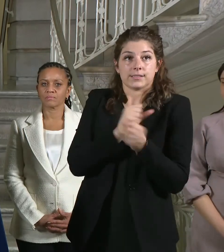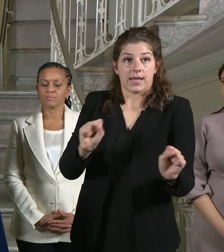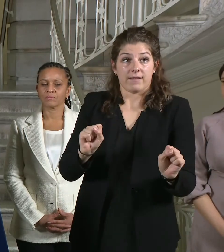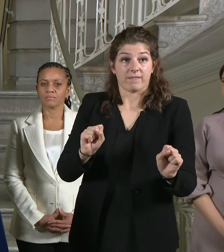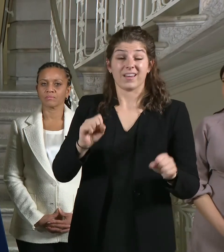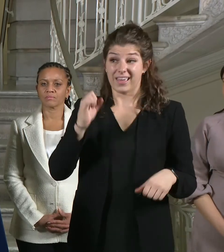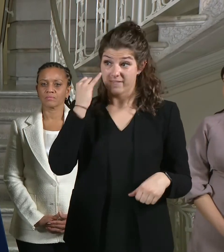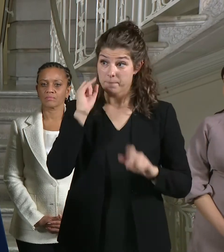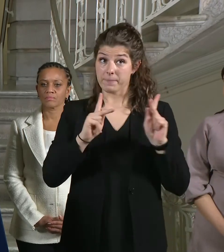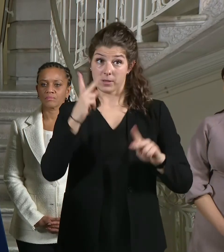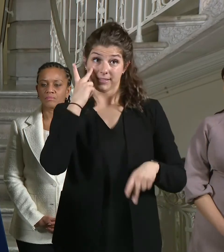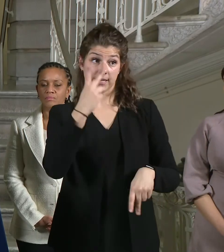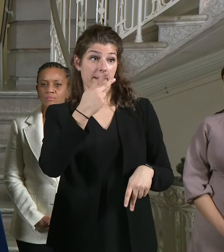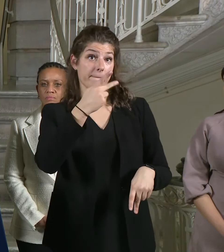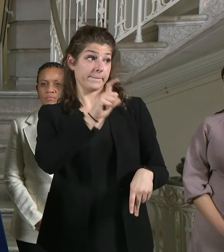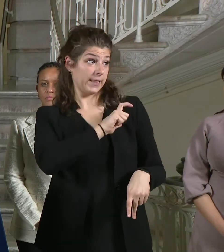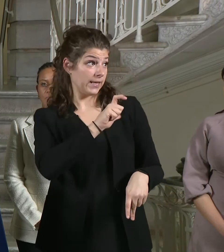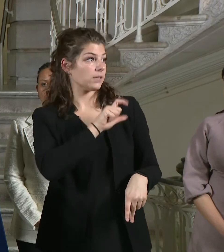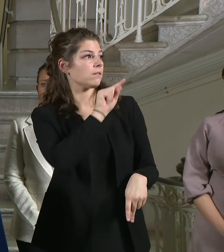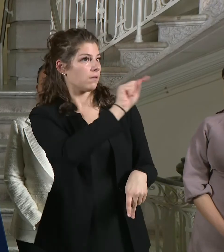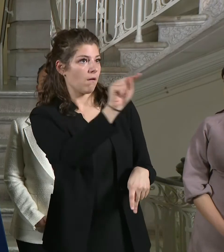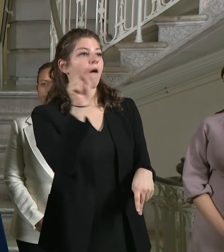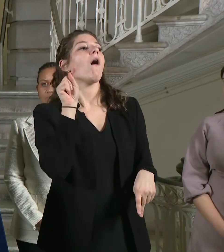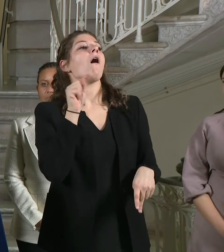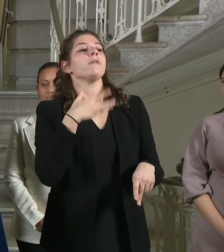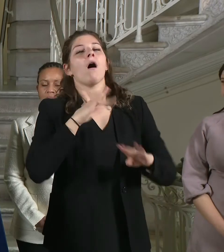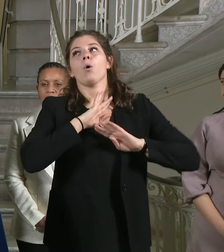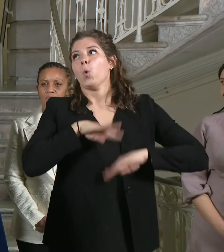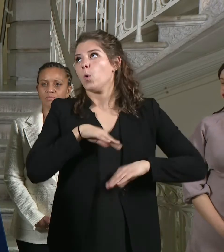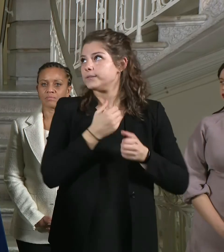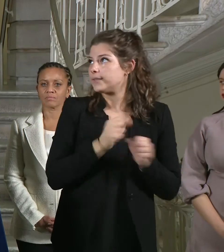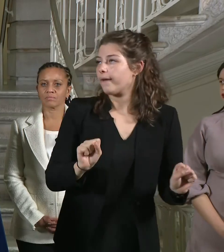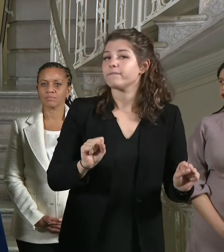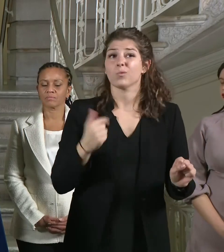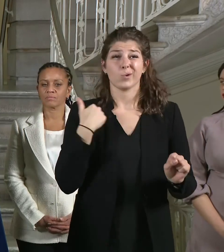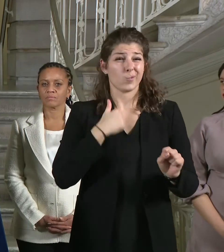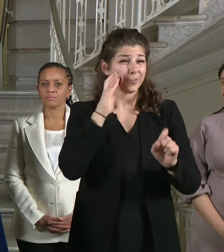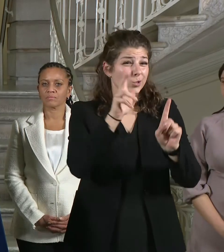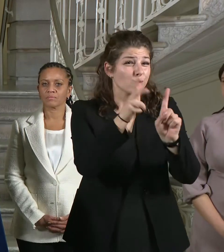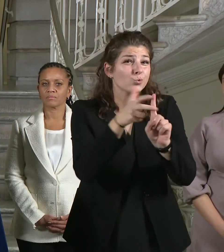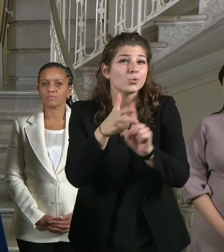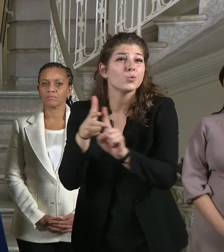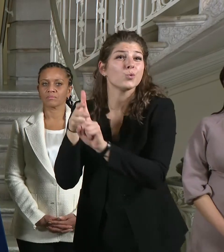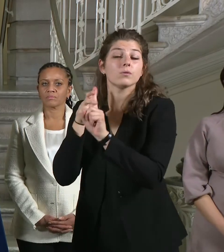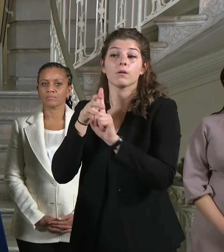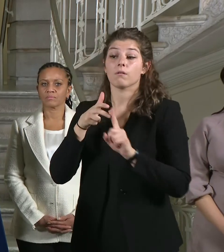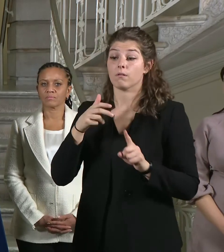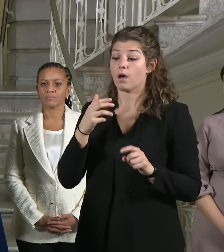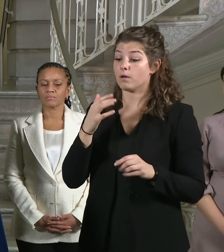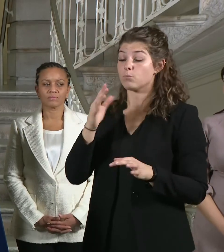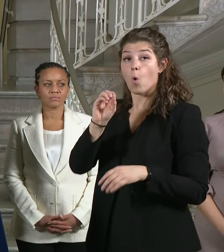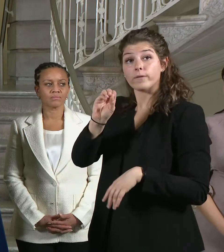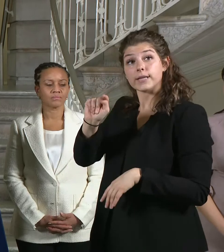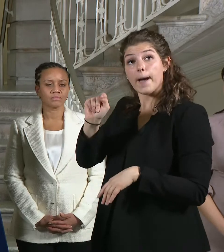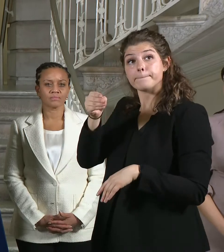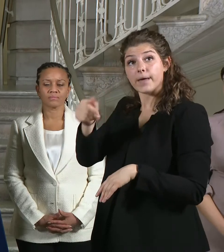WE ARE SAFE BUT THIS NEED OF EMBOLISM. THEY FEEL SAFE WHEN THEY SEE THE BLUE